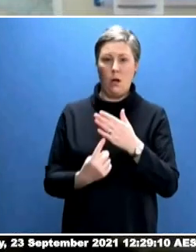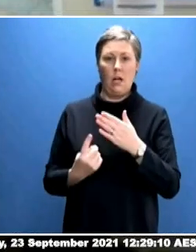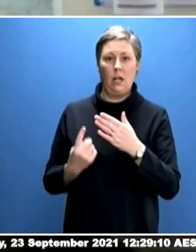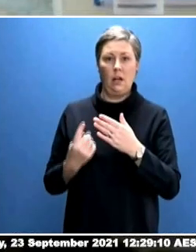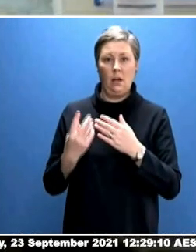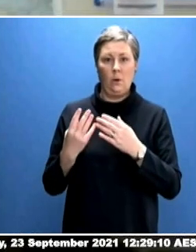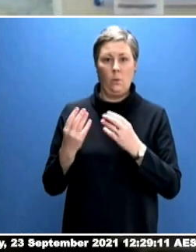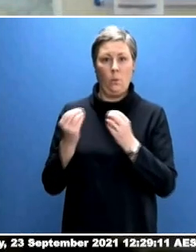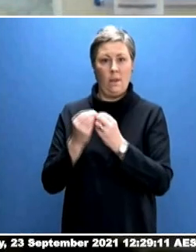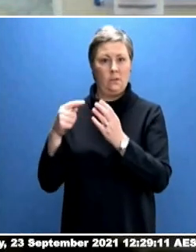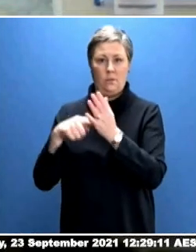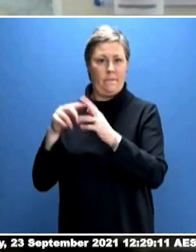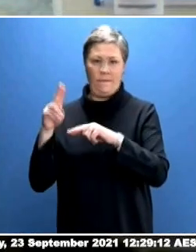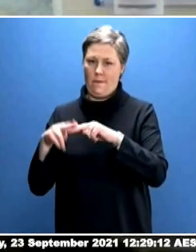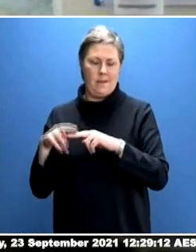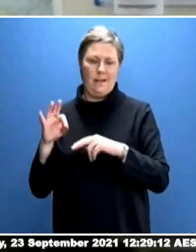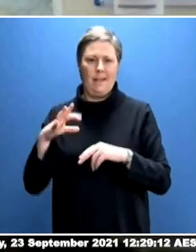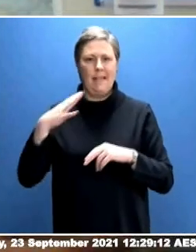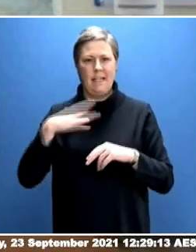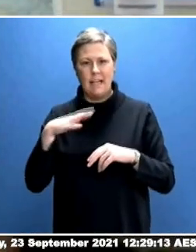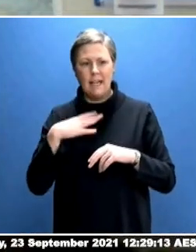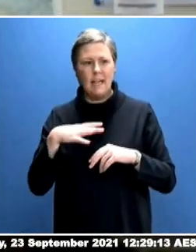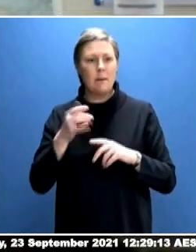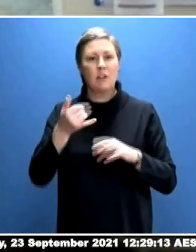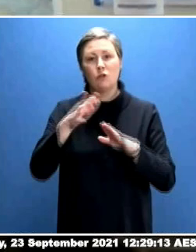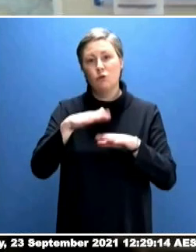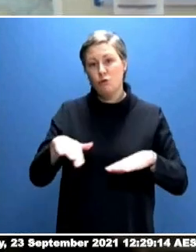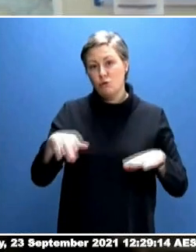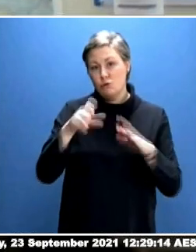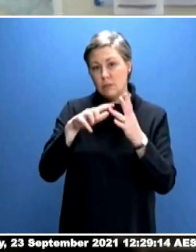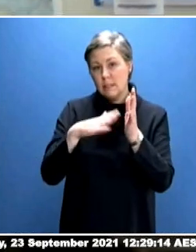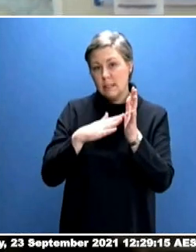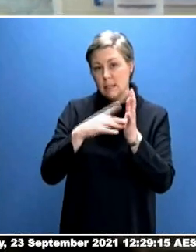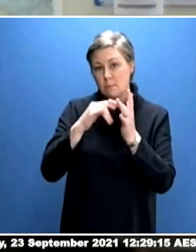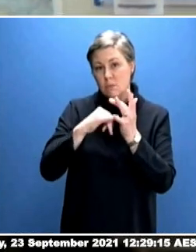ongoing oversightincluding from the Children's Commissioner, which is currently occurring.